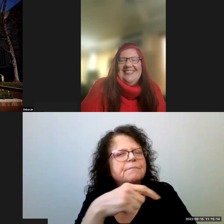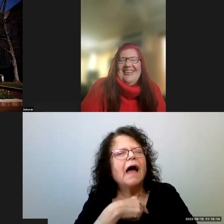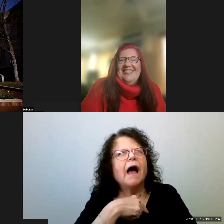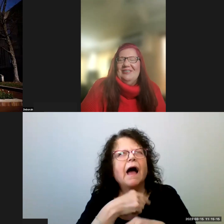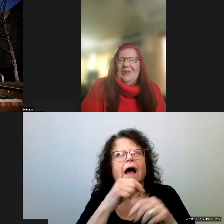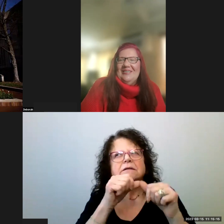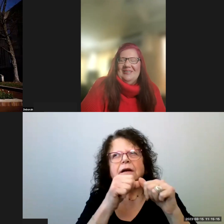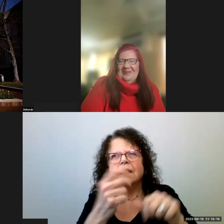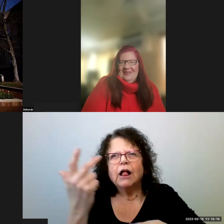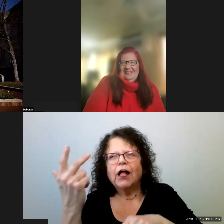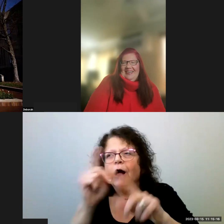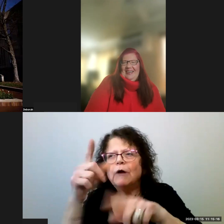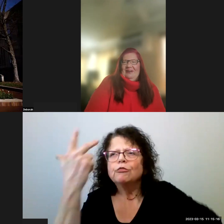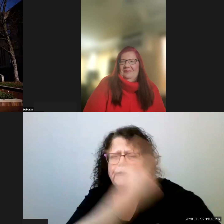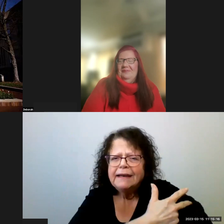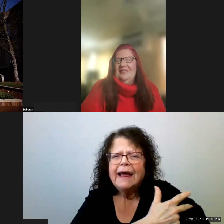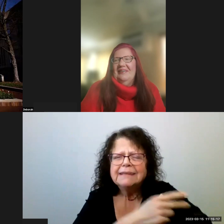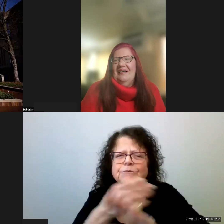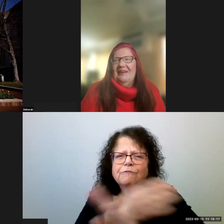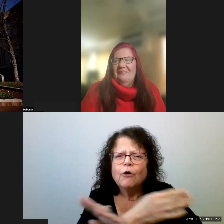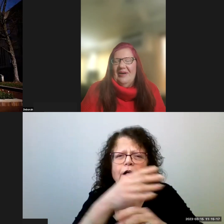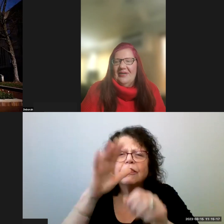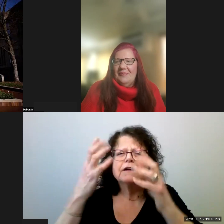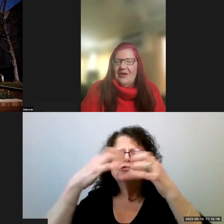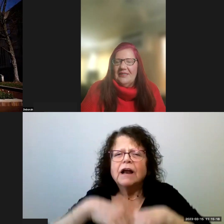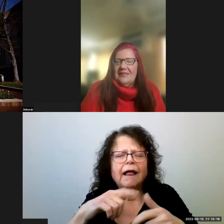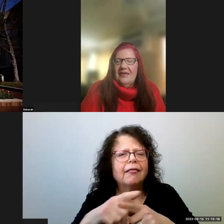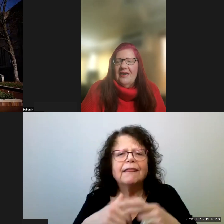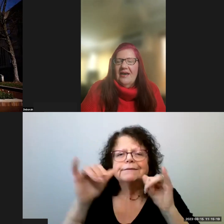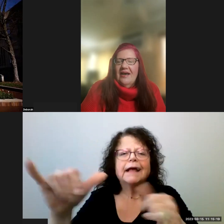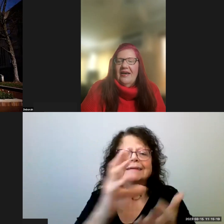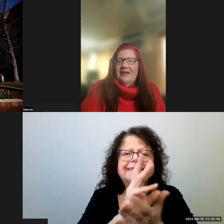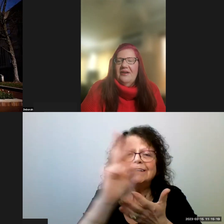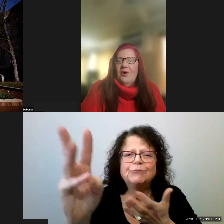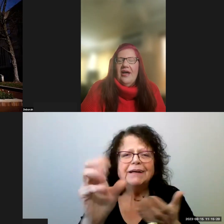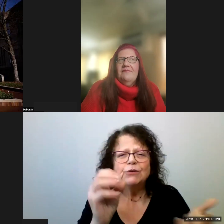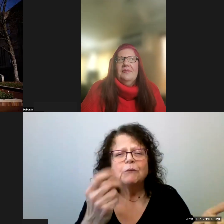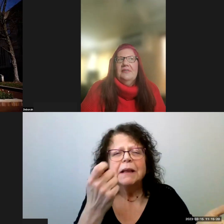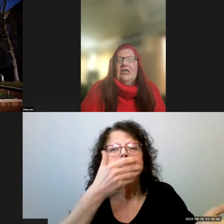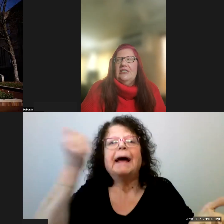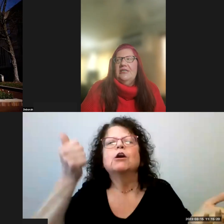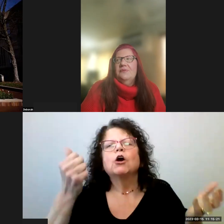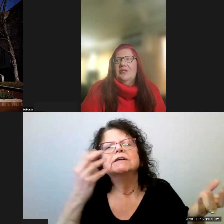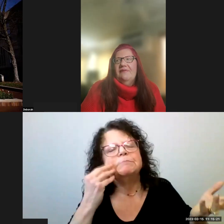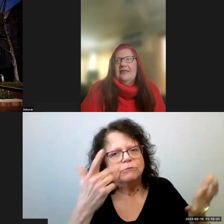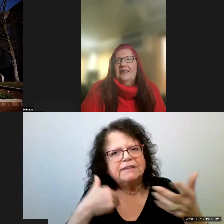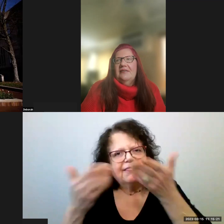stayed six weeks. It was a better experience. You know why I've continued with the vaccines